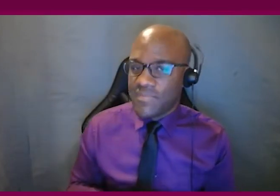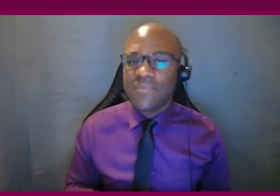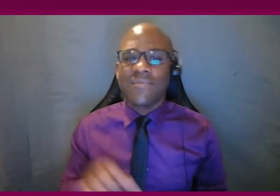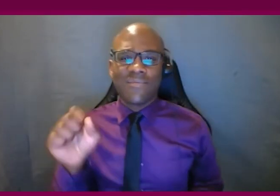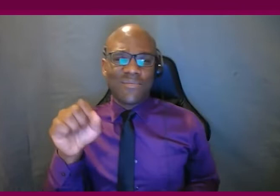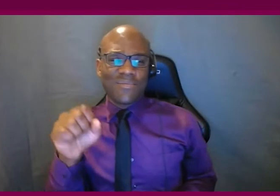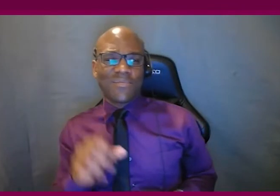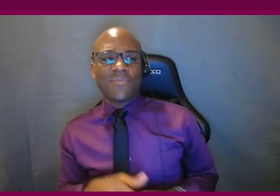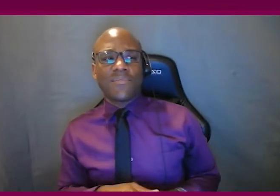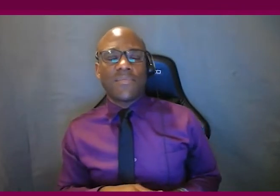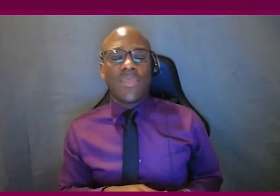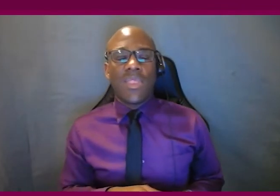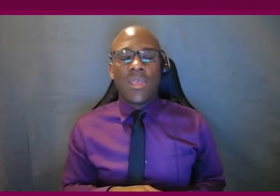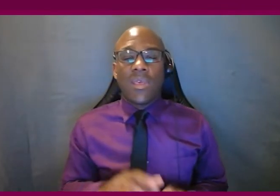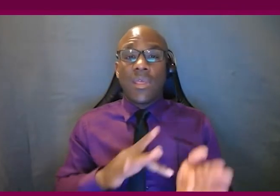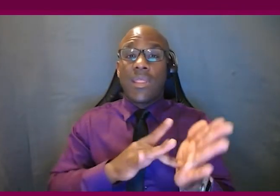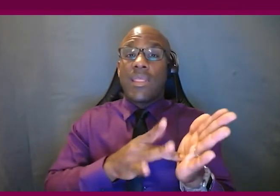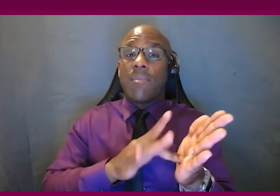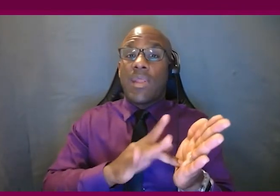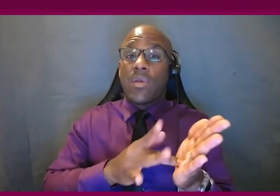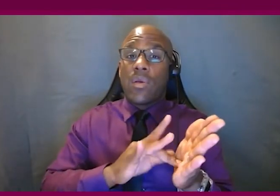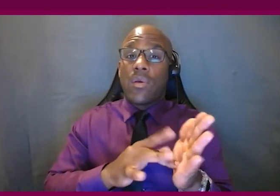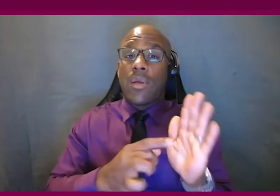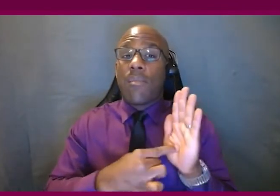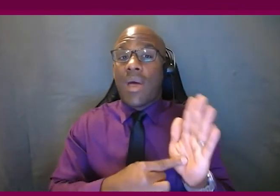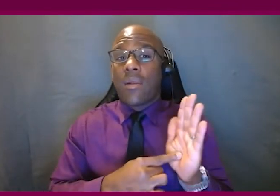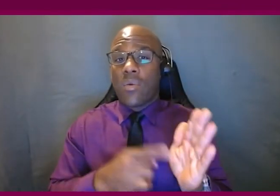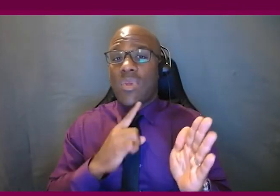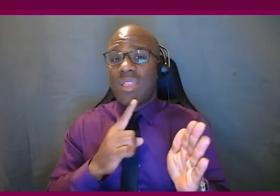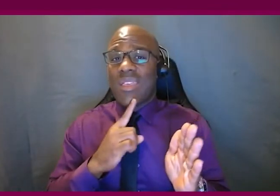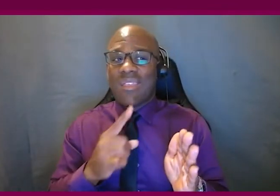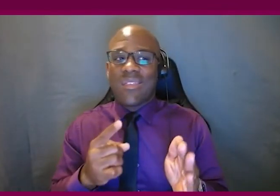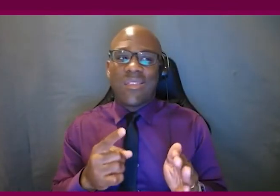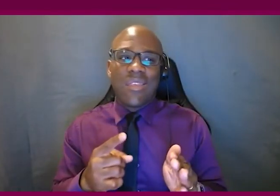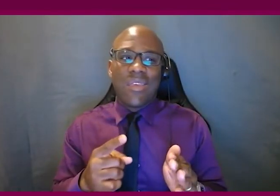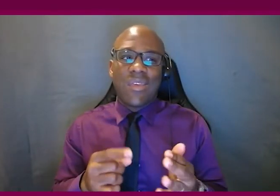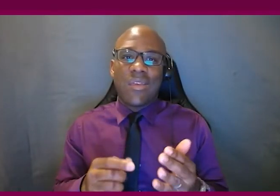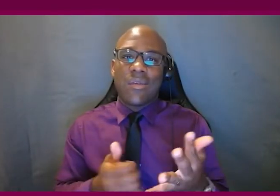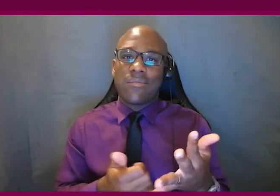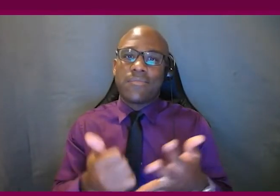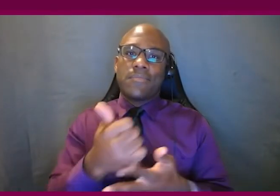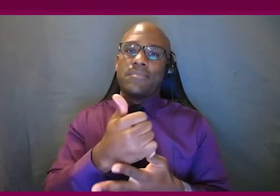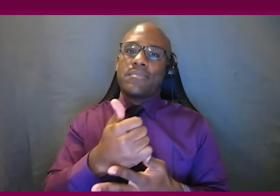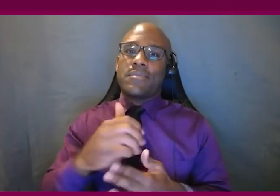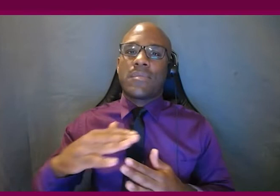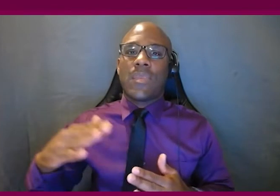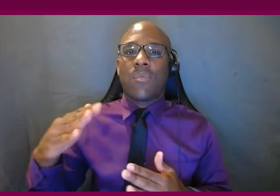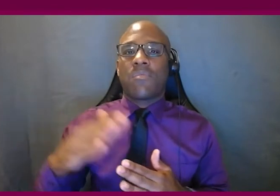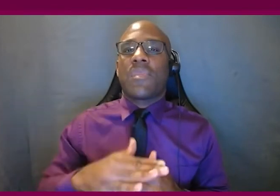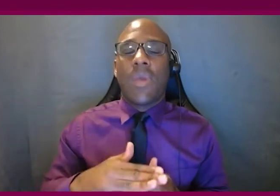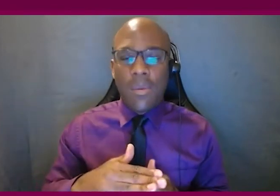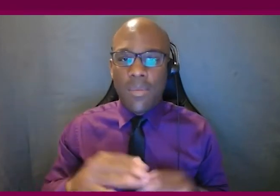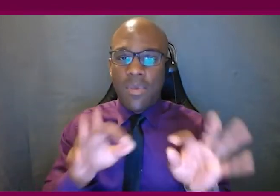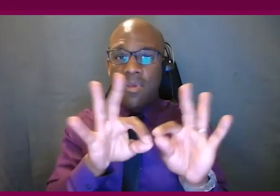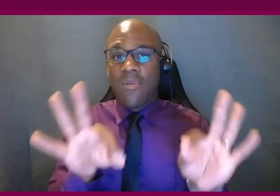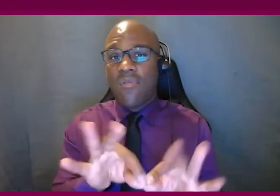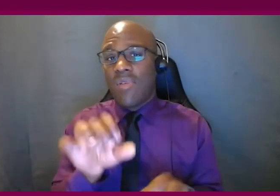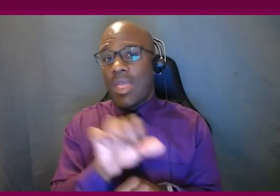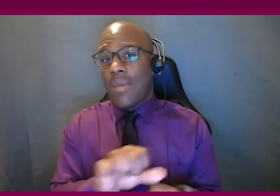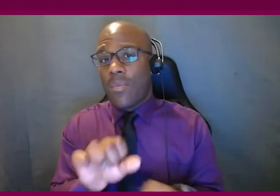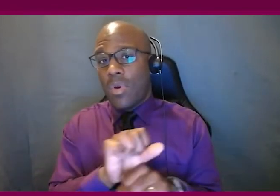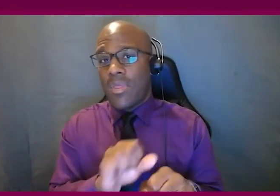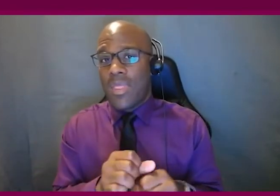It's the model that I thought about disability for for a lot of my life where disability